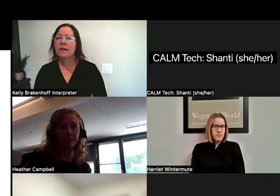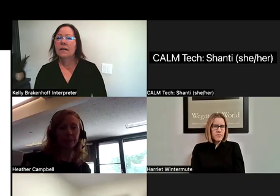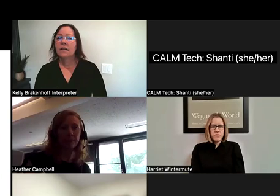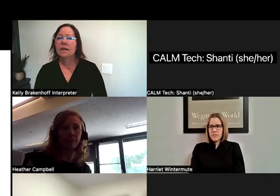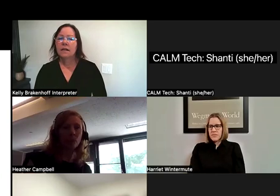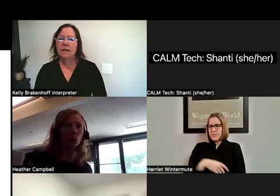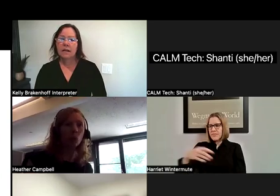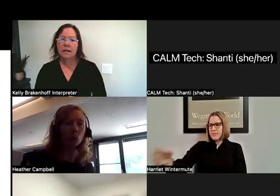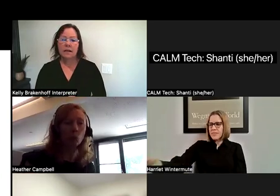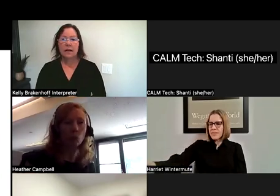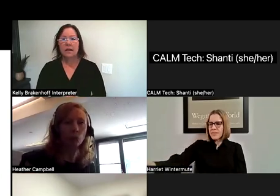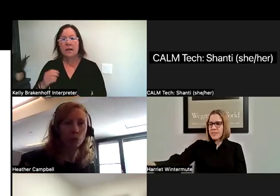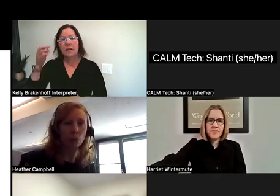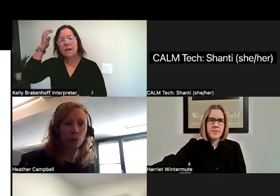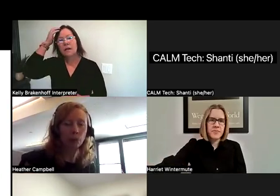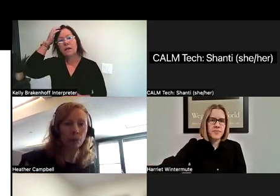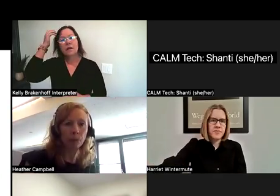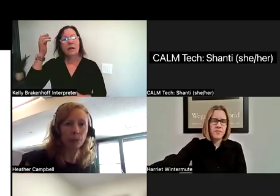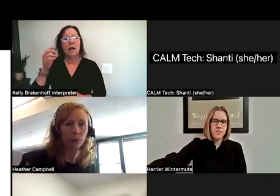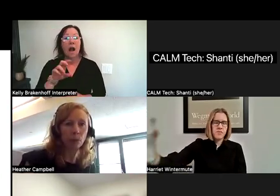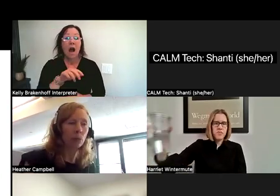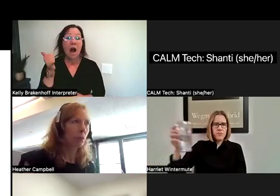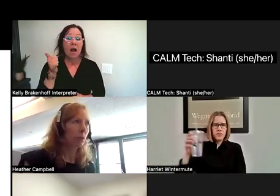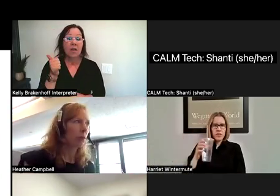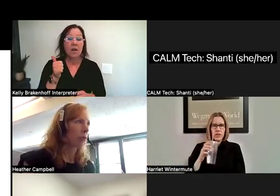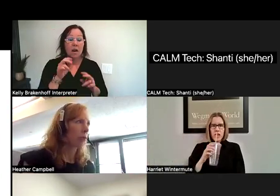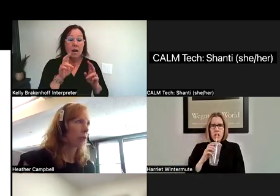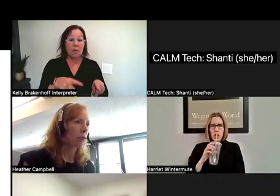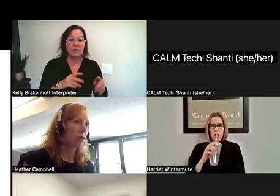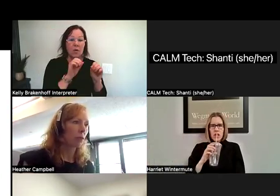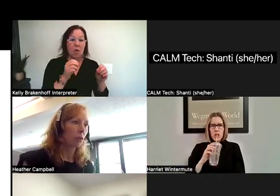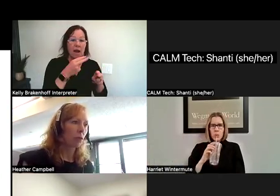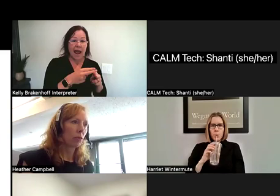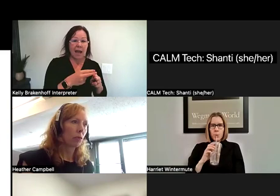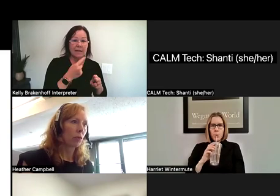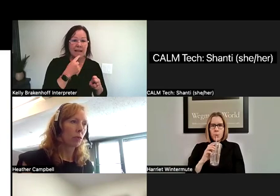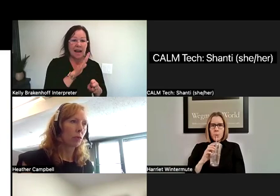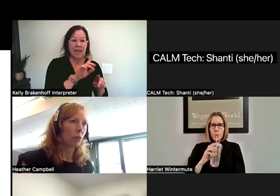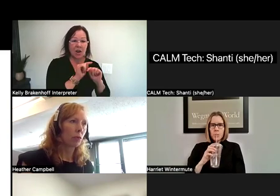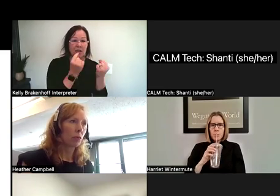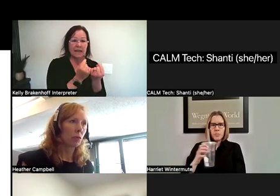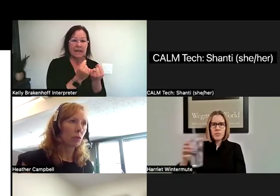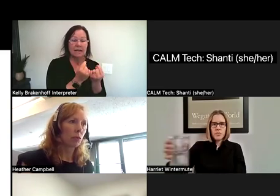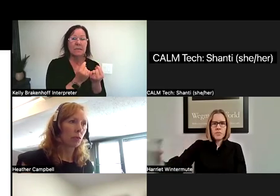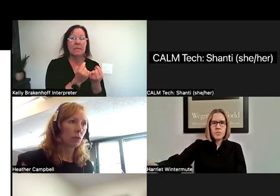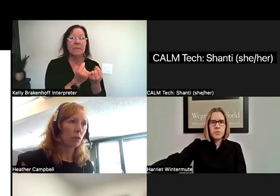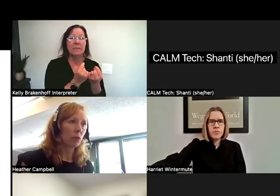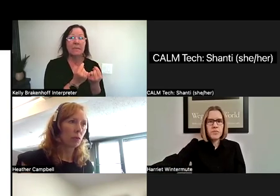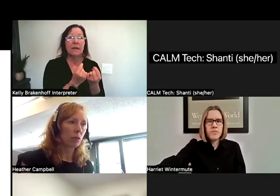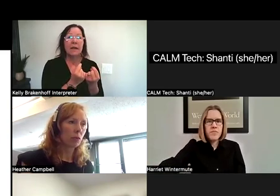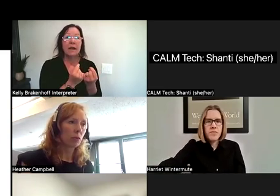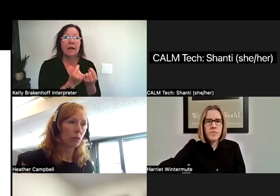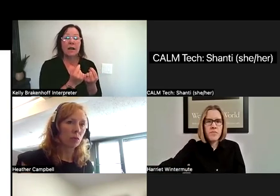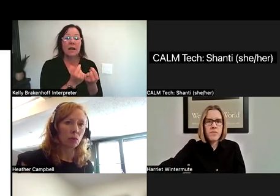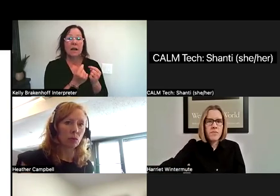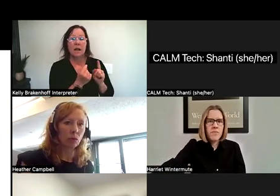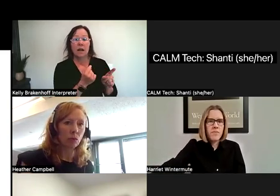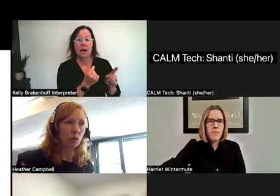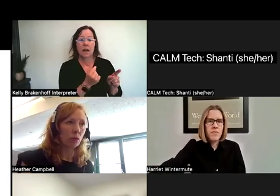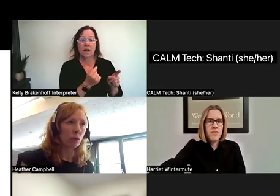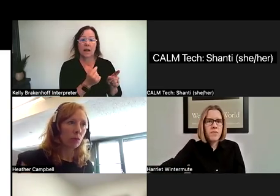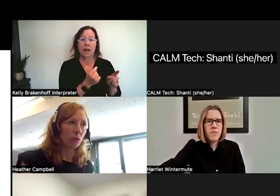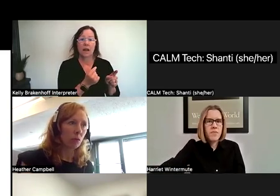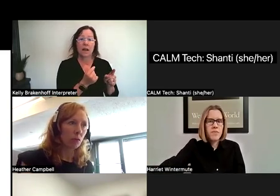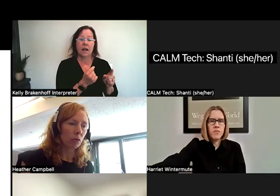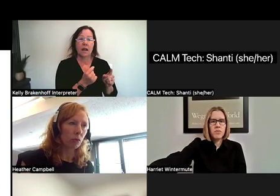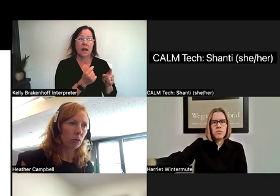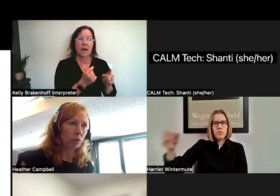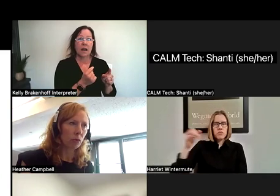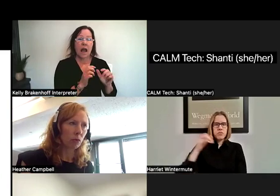From an anonymous poster. My team is somewhat documenting. How might you